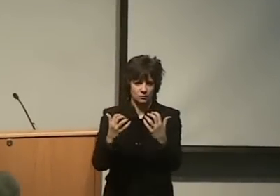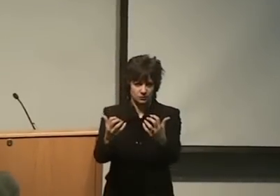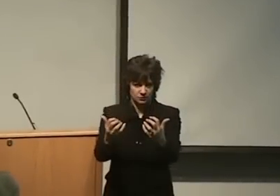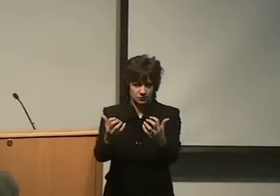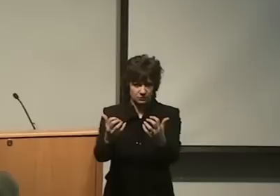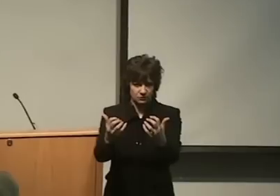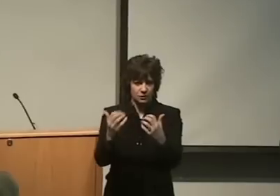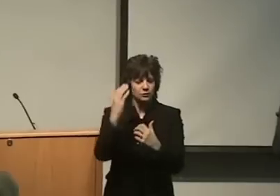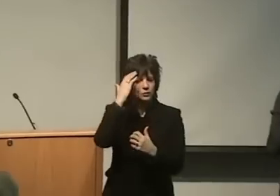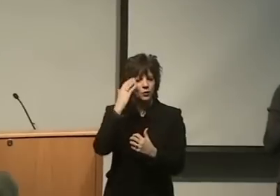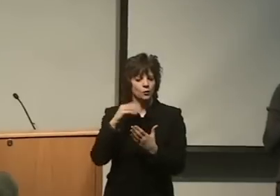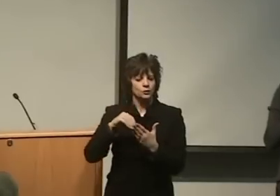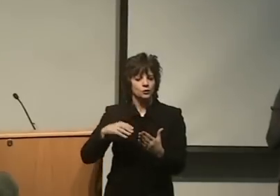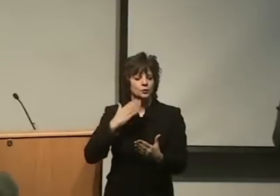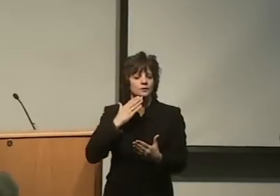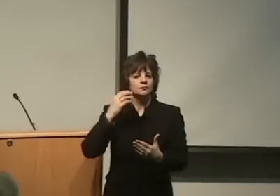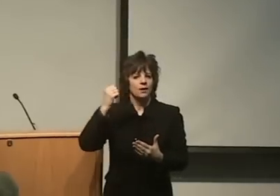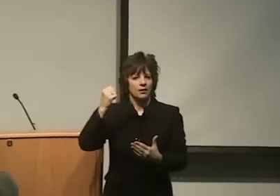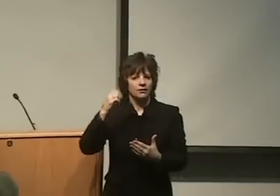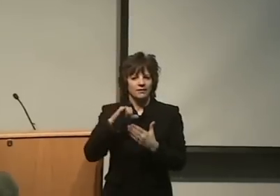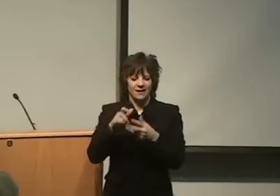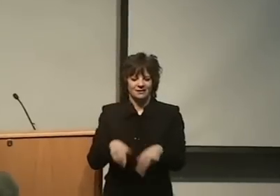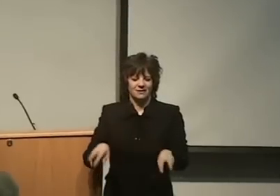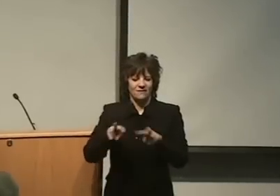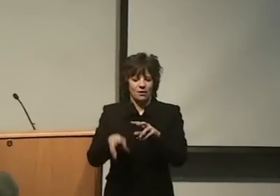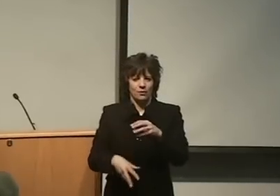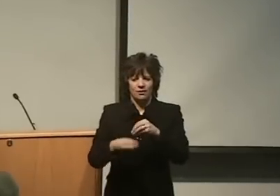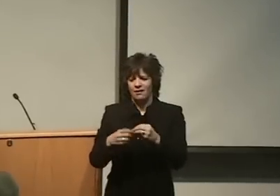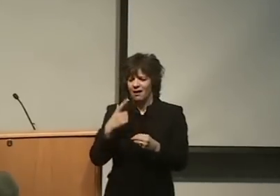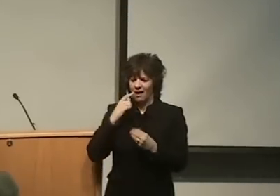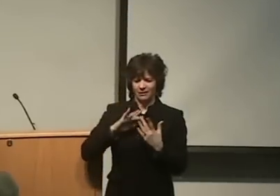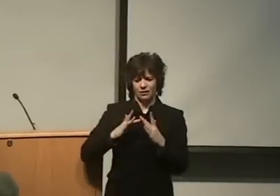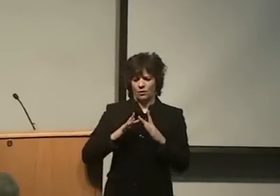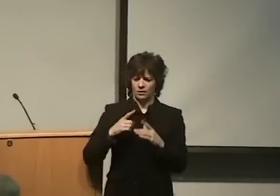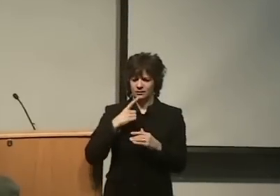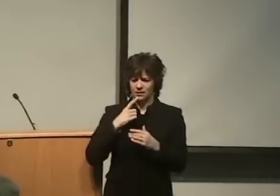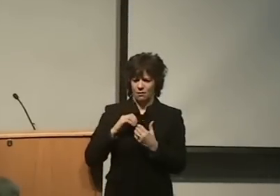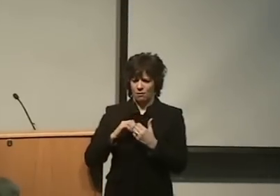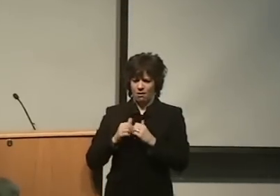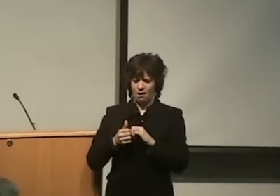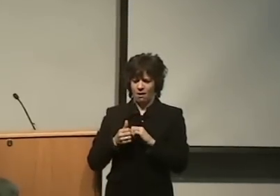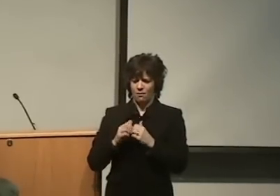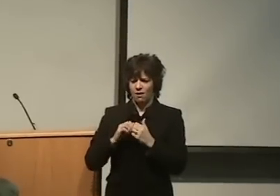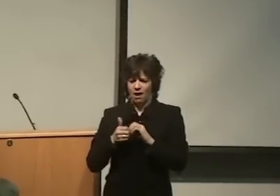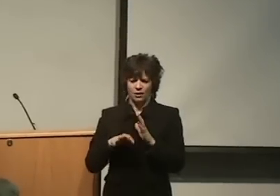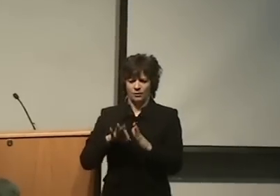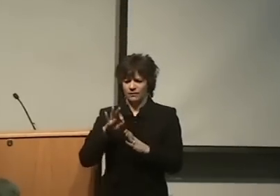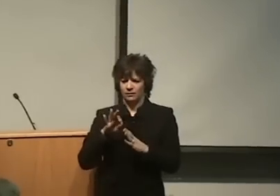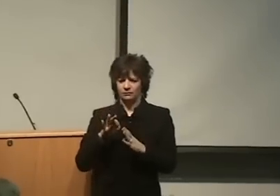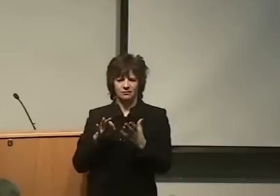Because that, again, is where the value add is. Because I can go online and say, well, how do I find out? Well, just Google it.